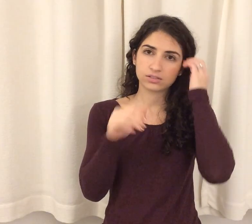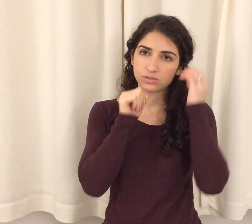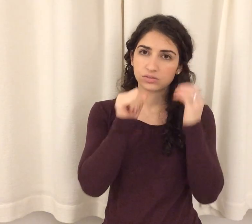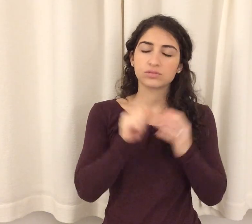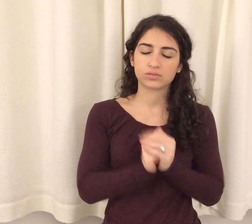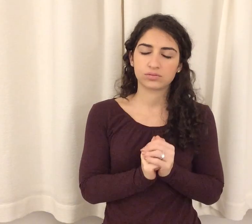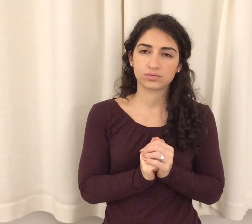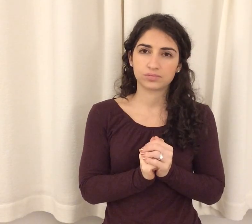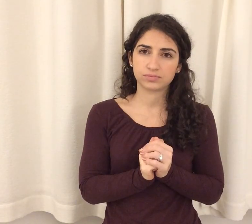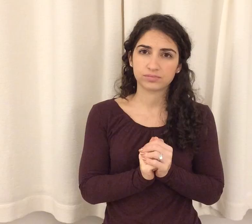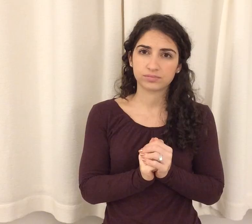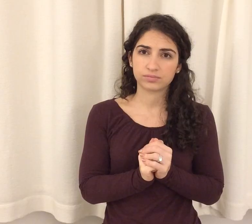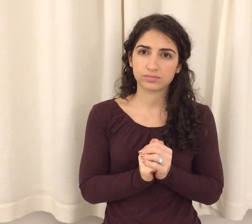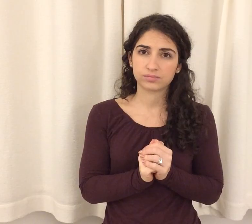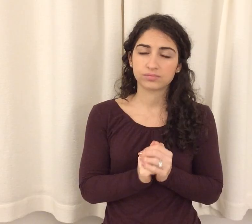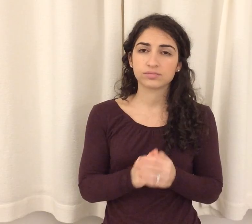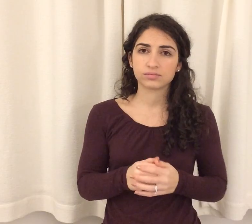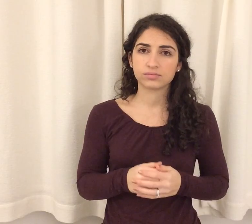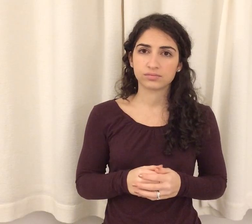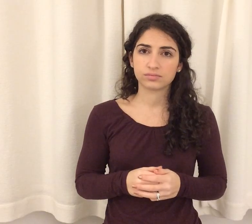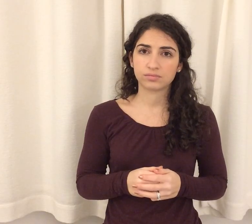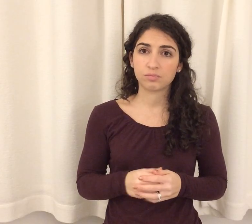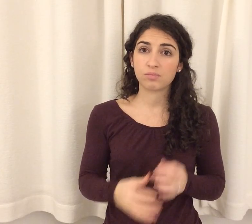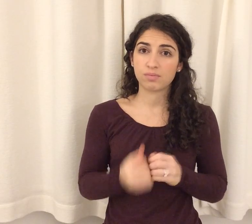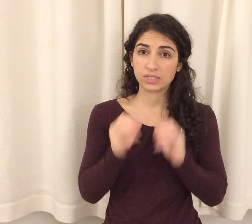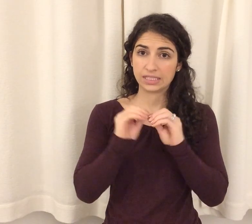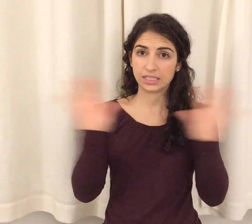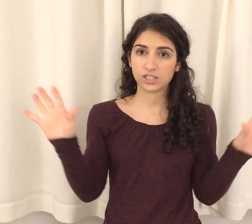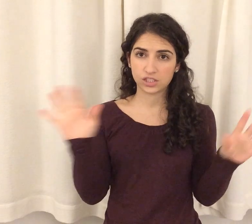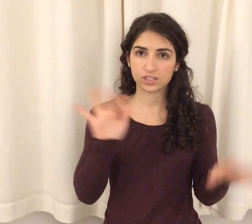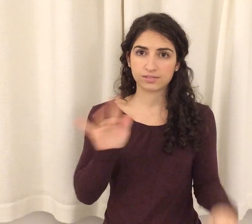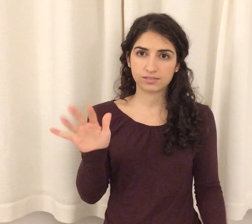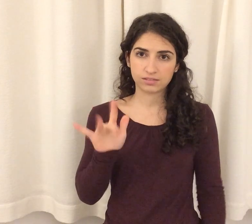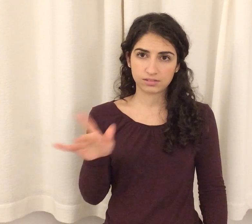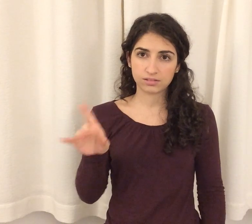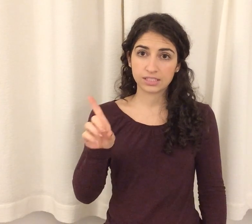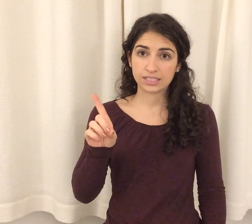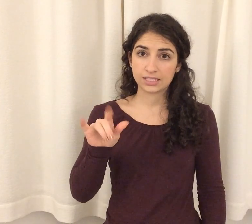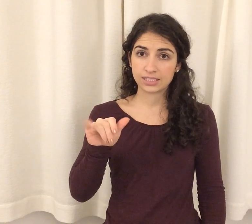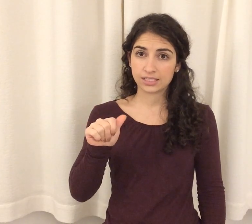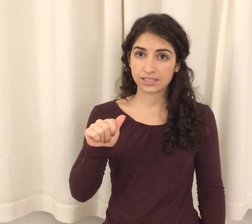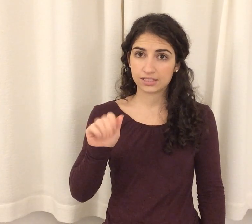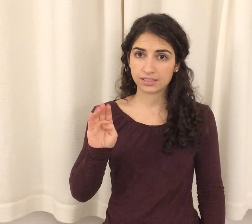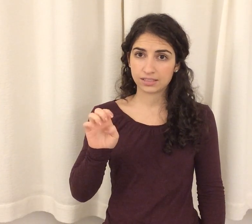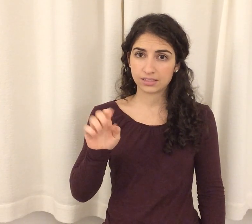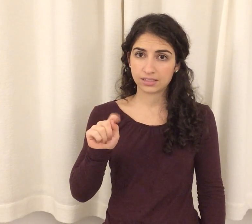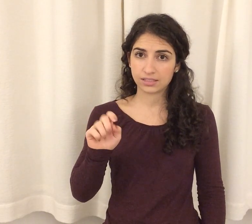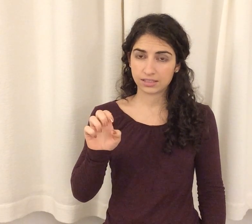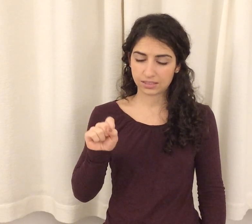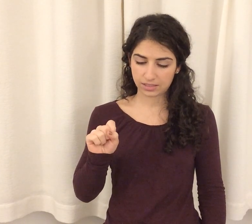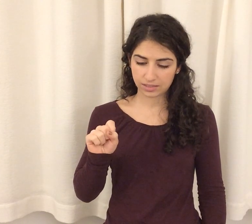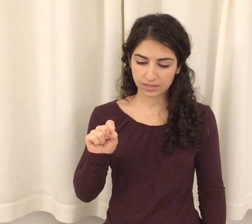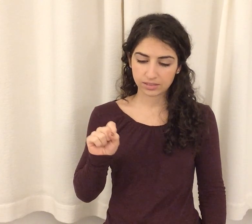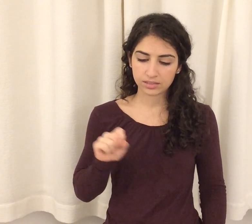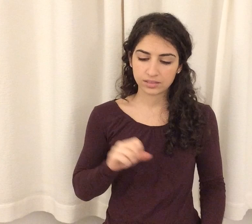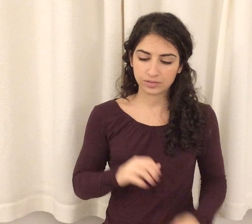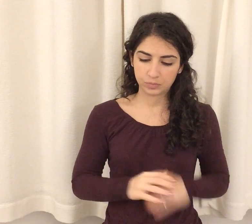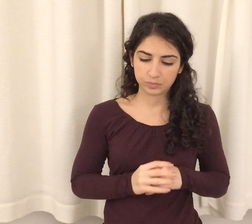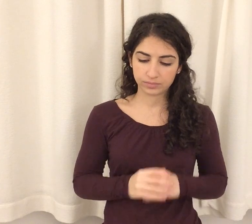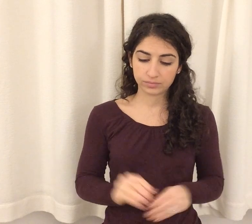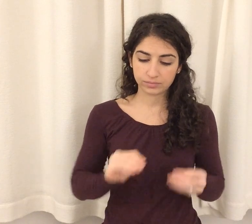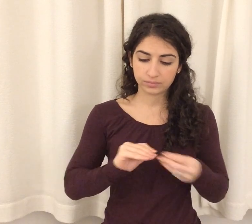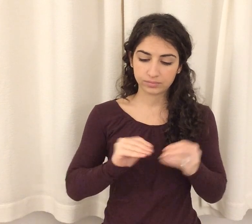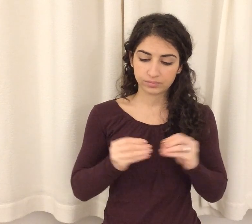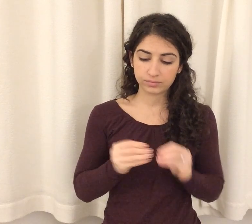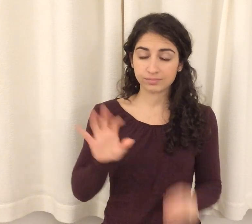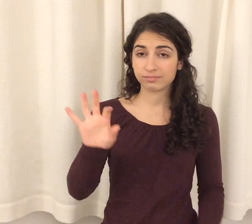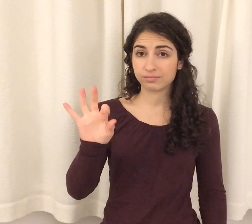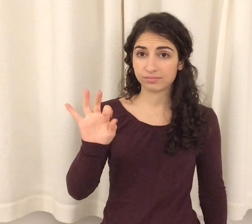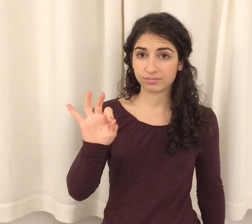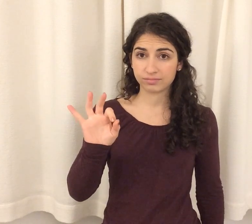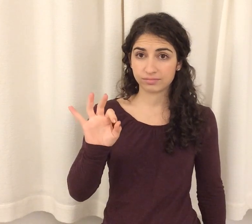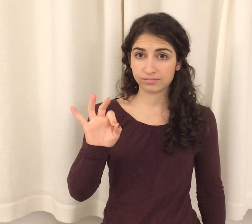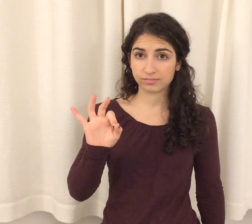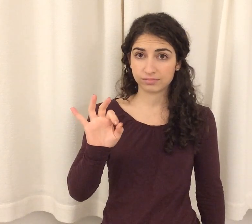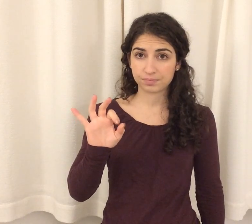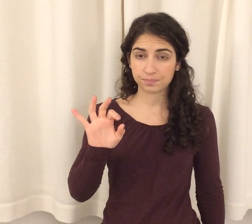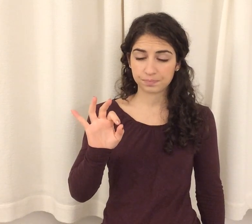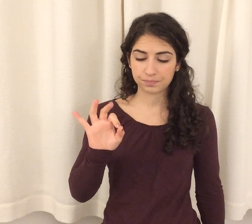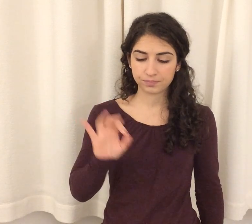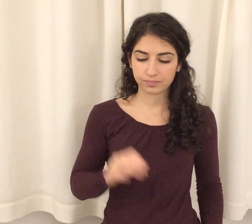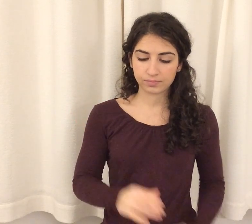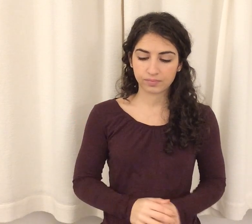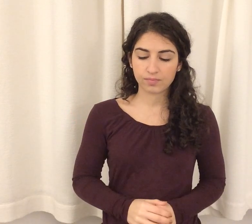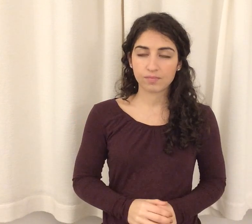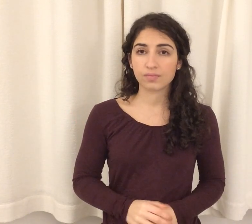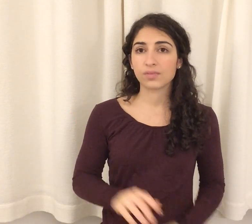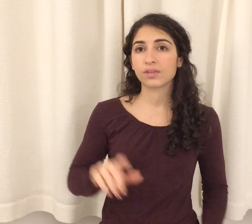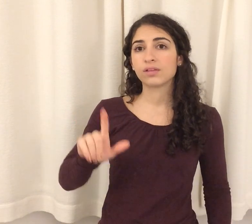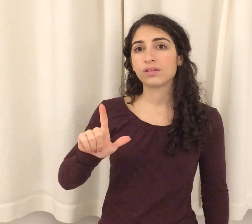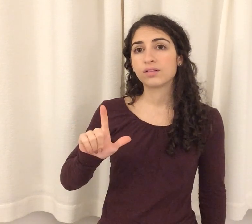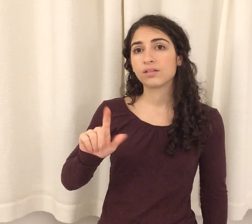you can spell it: diabetes. Number 9...